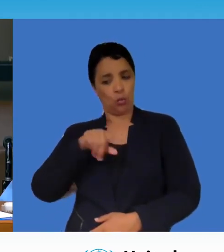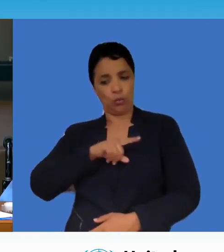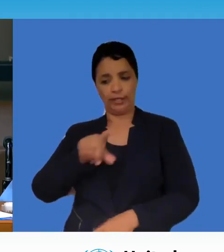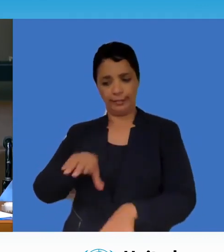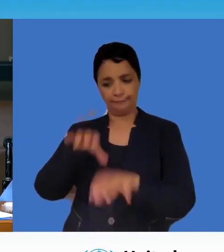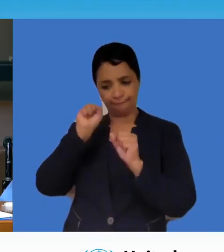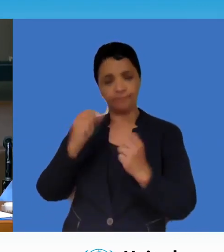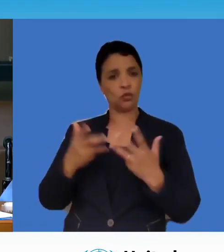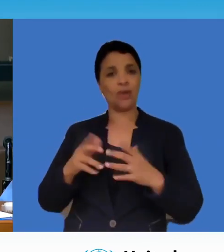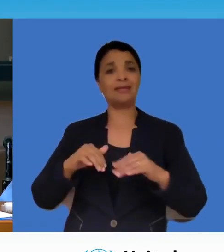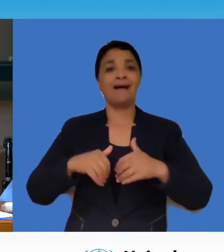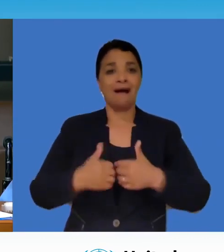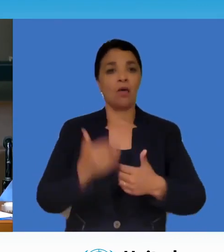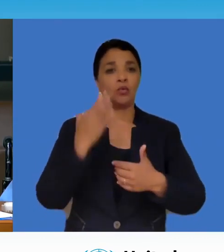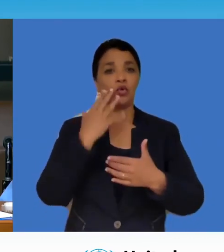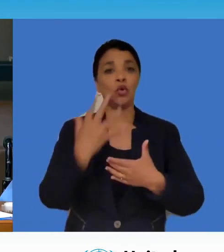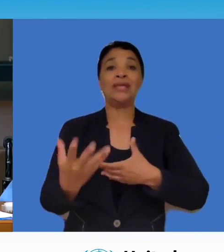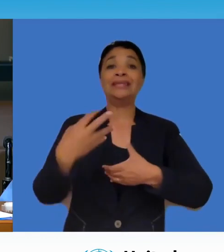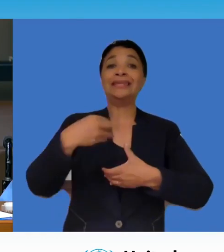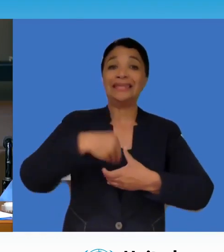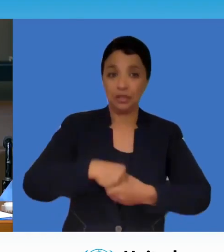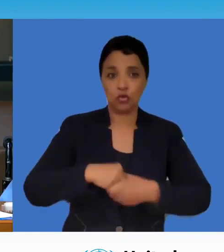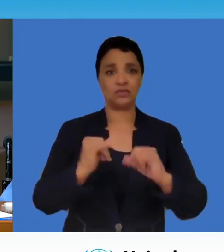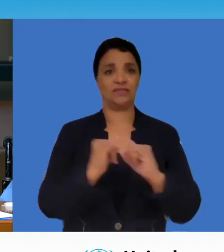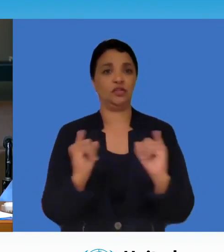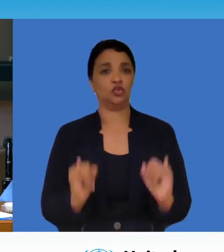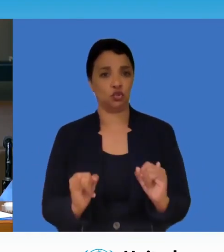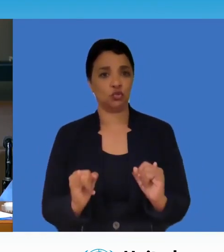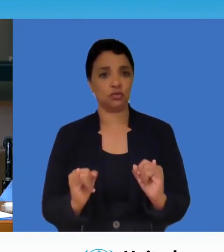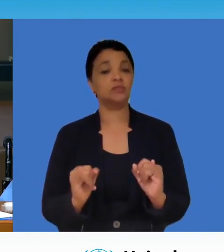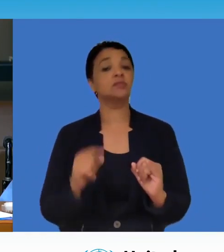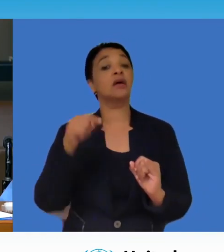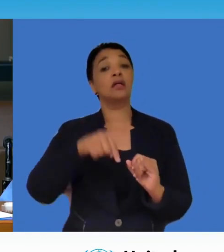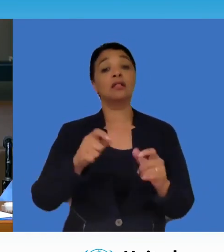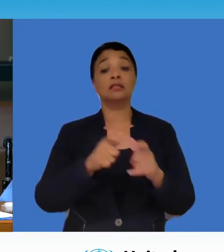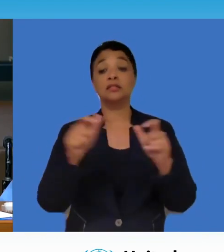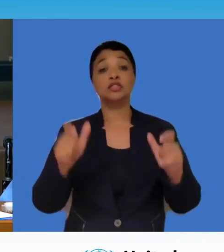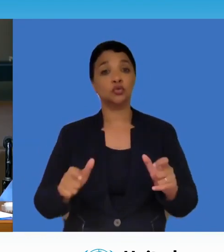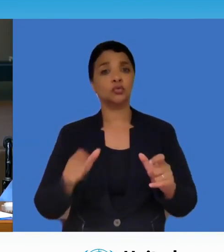the things we look at is a focus on inclusive institutions more broadly particularly as we